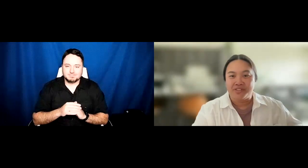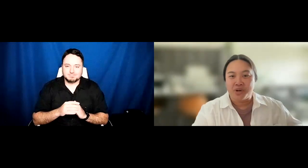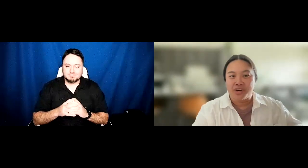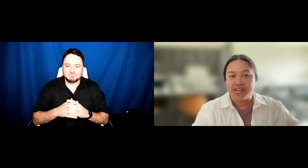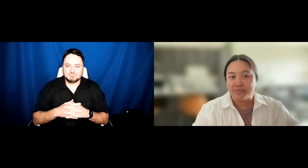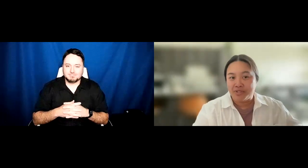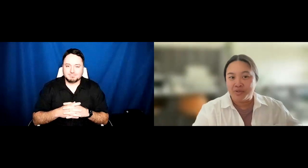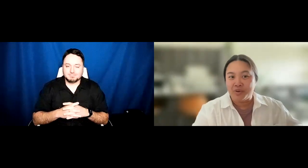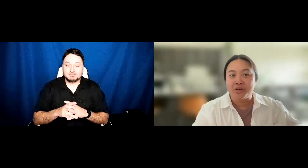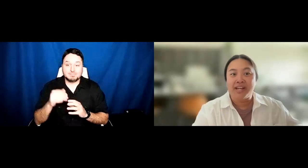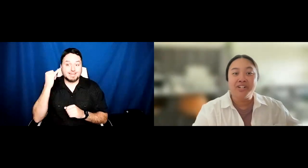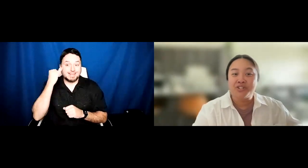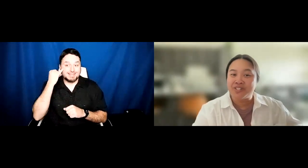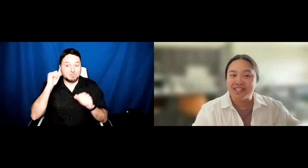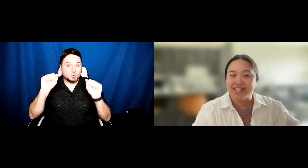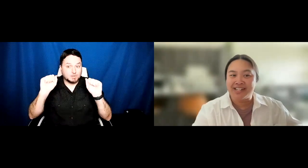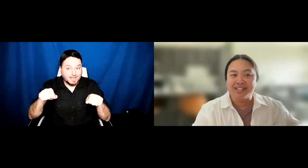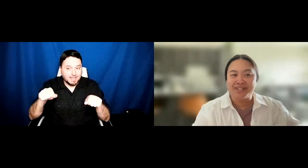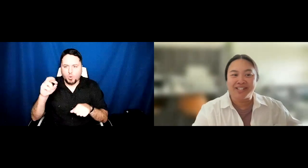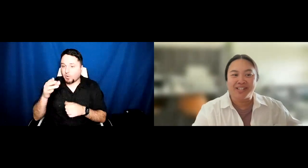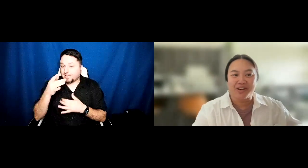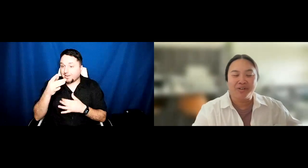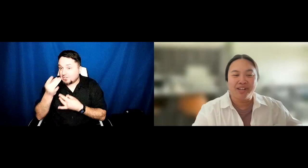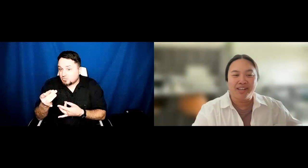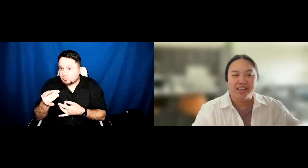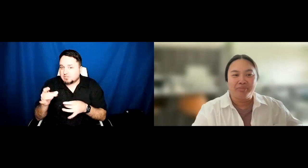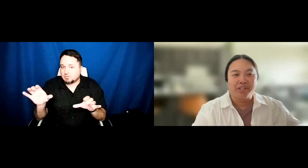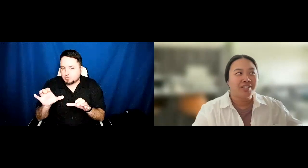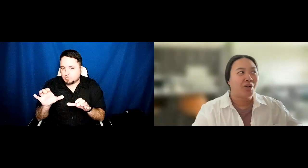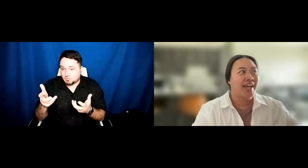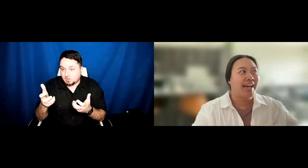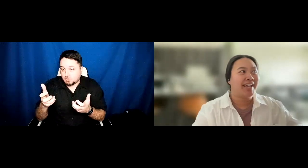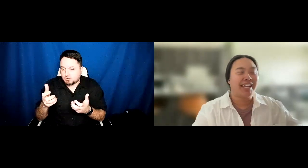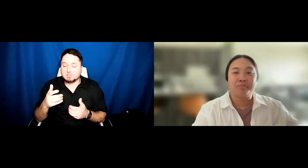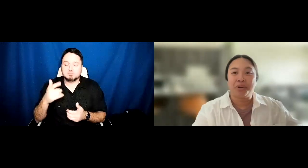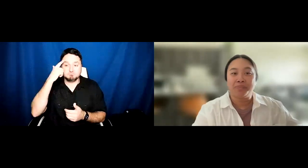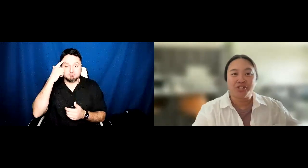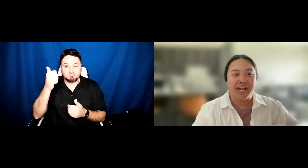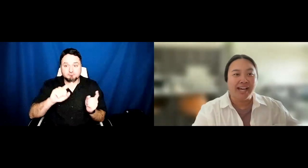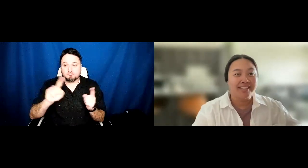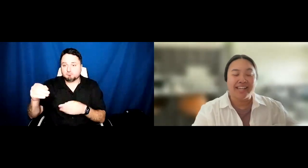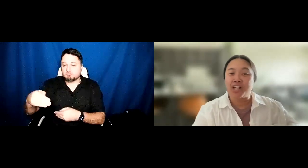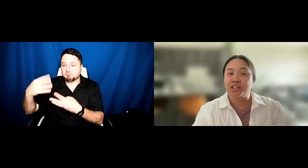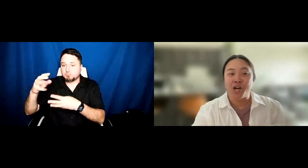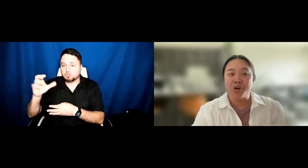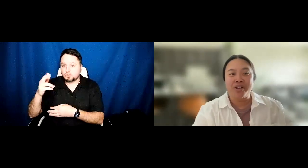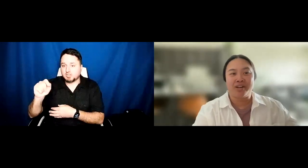If you are able to, or interested in doing so, please go ahead and pull up the chat, say hello,